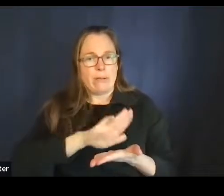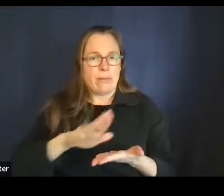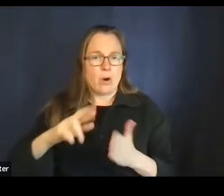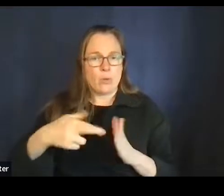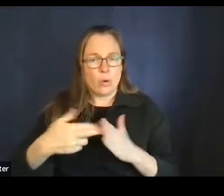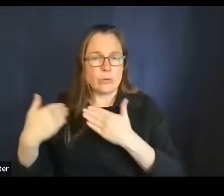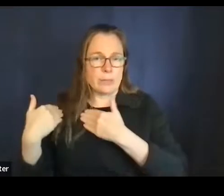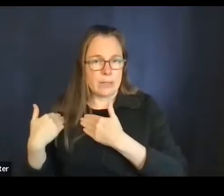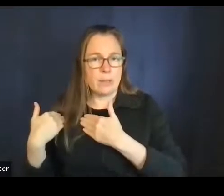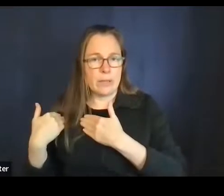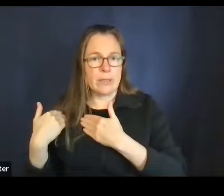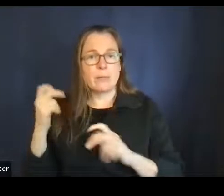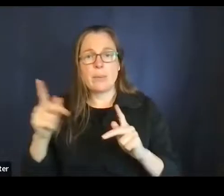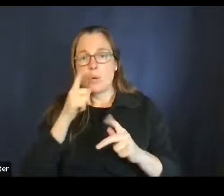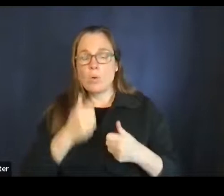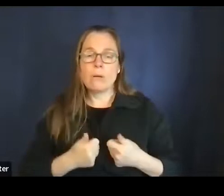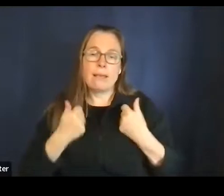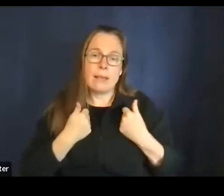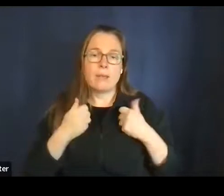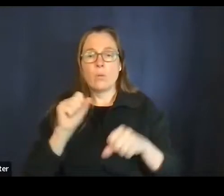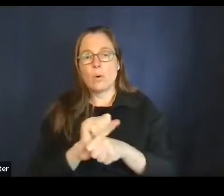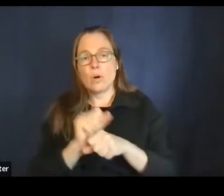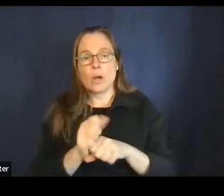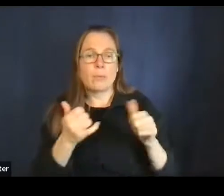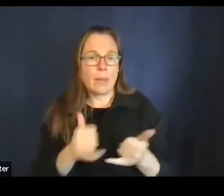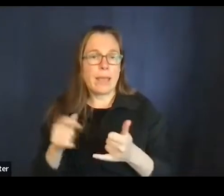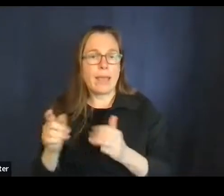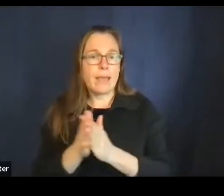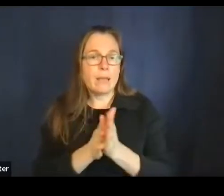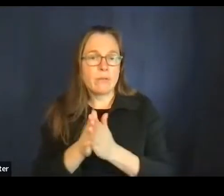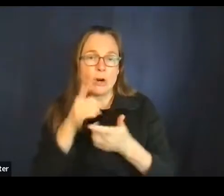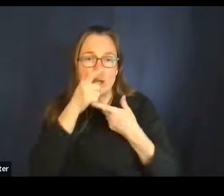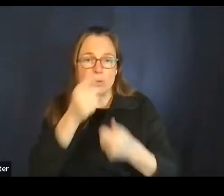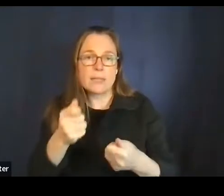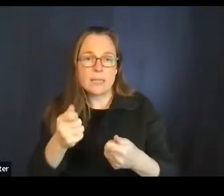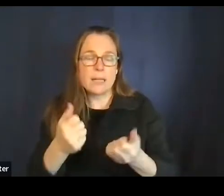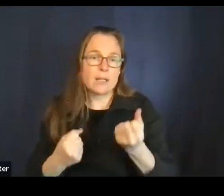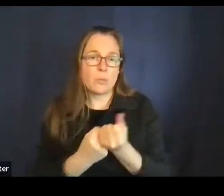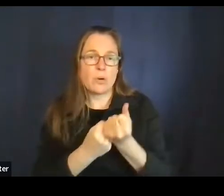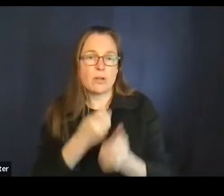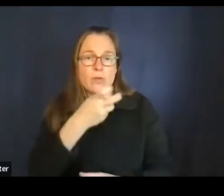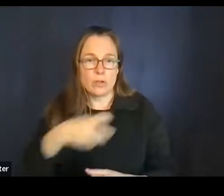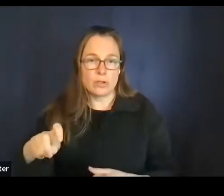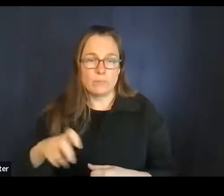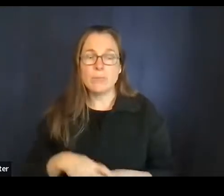People who live, work and play and have an interest in advancing the transition. The Independent District Commission.